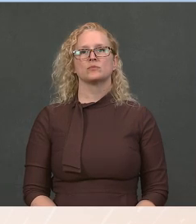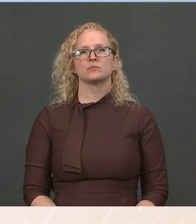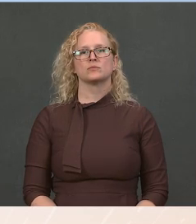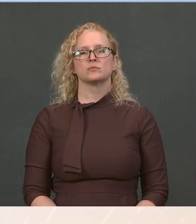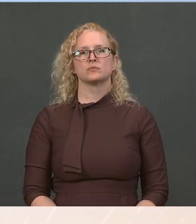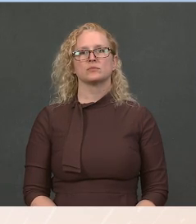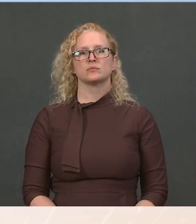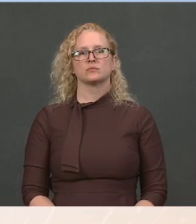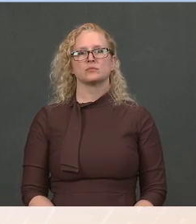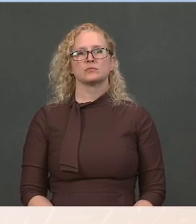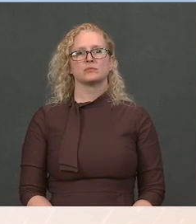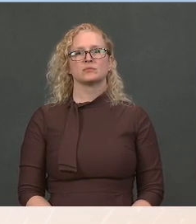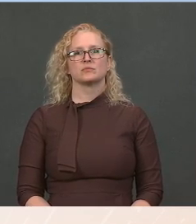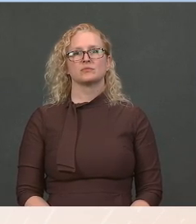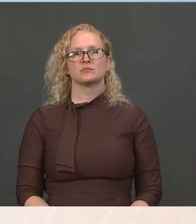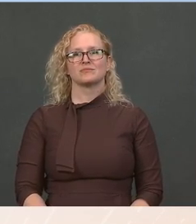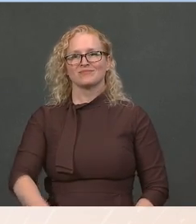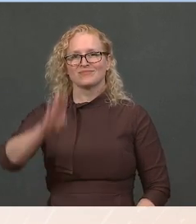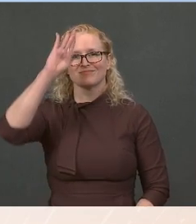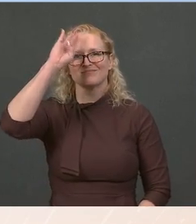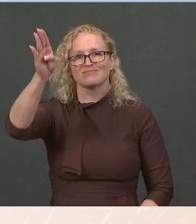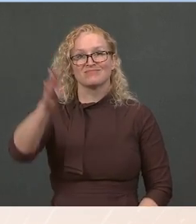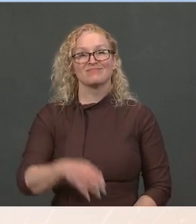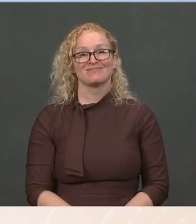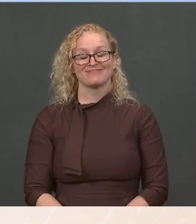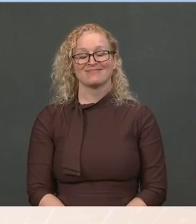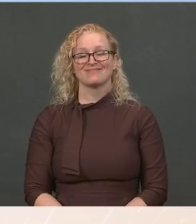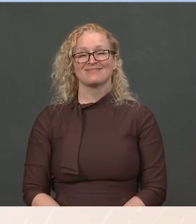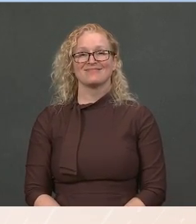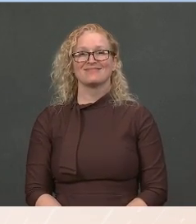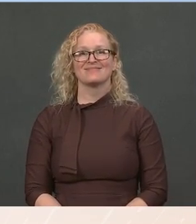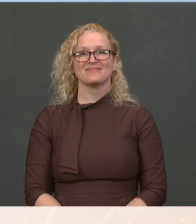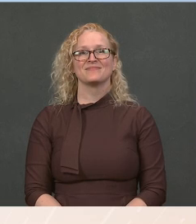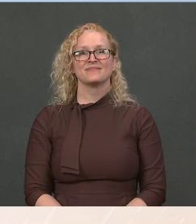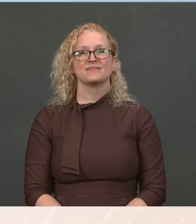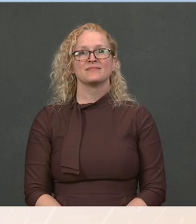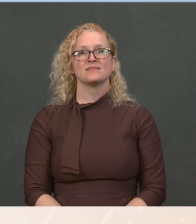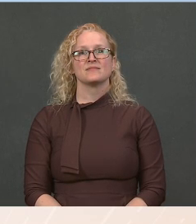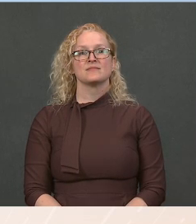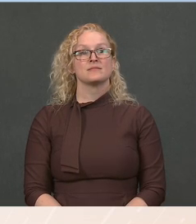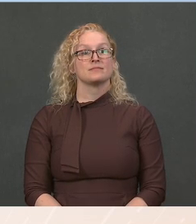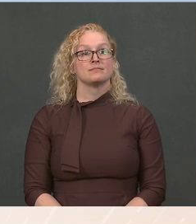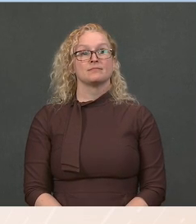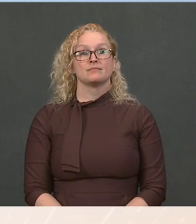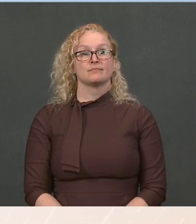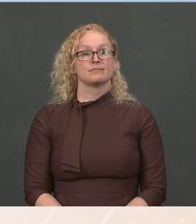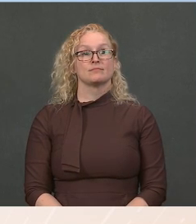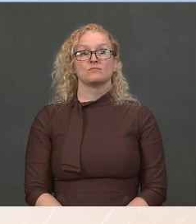Ms. Jean-Pierre: All right, everyone. Happy Friday.